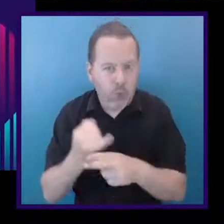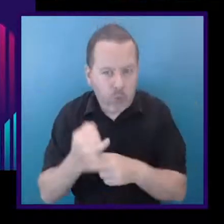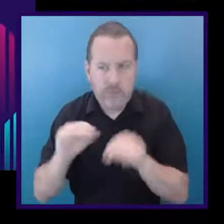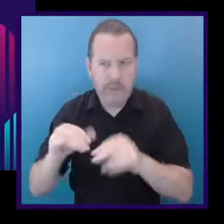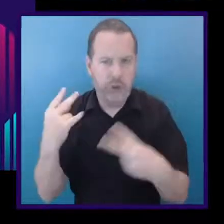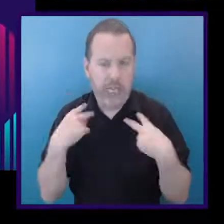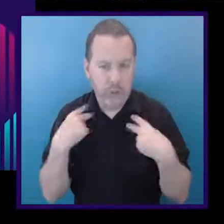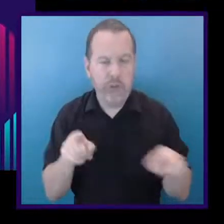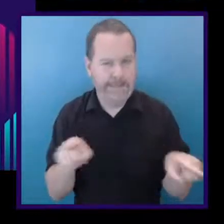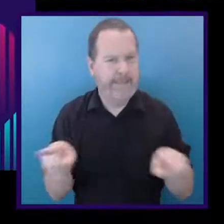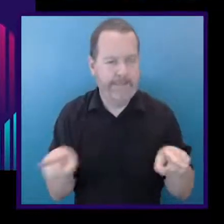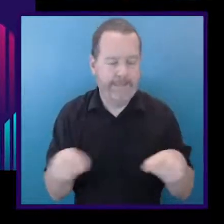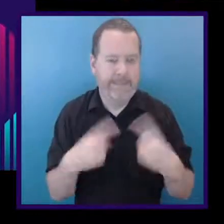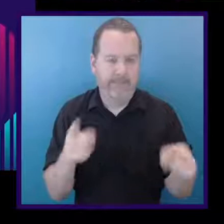the system.